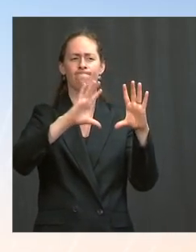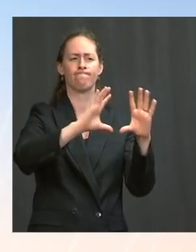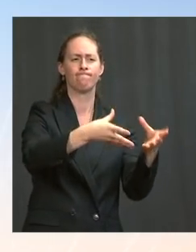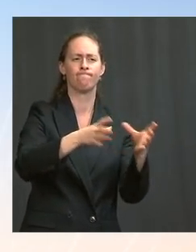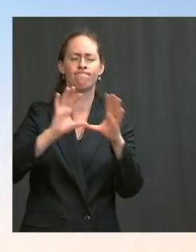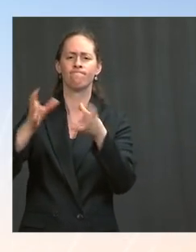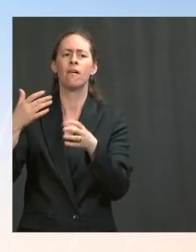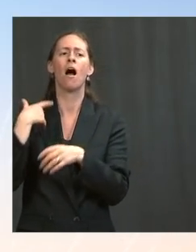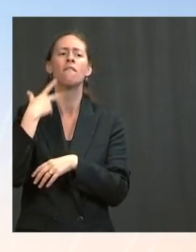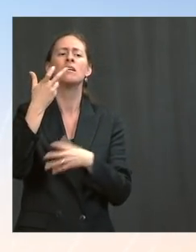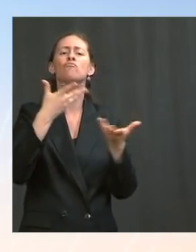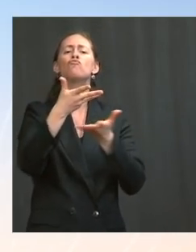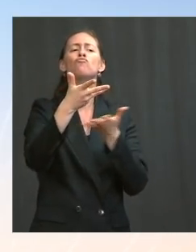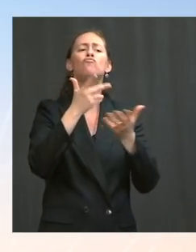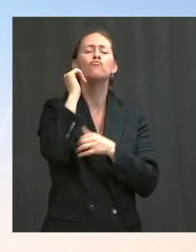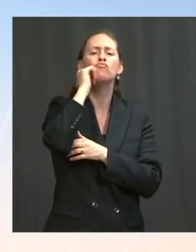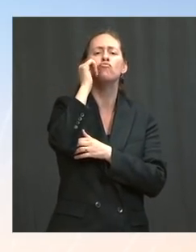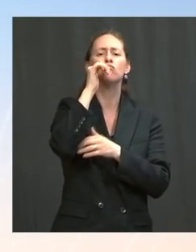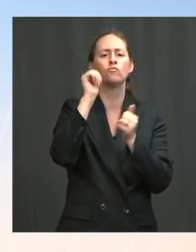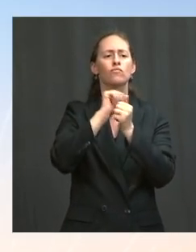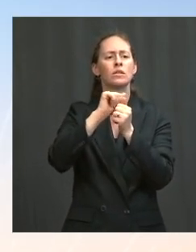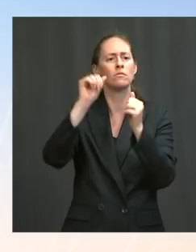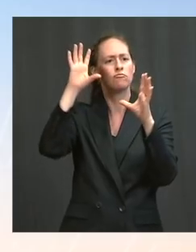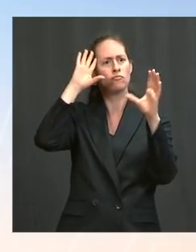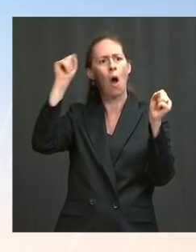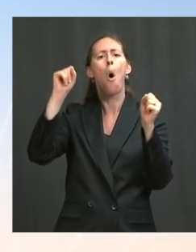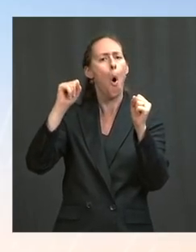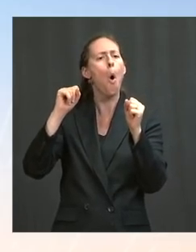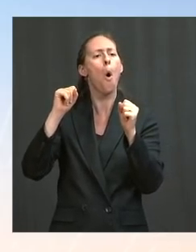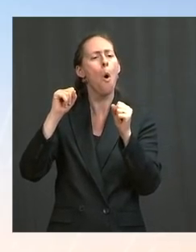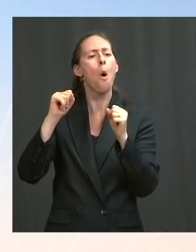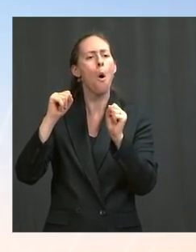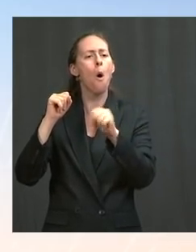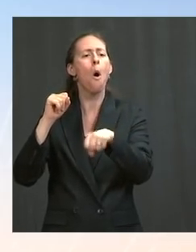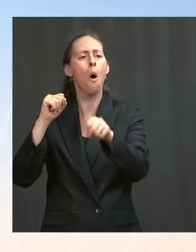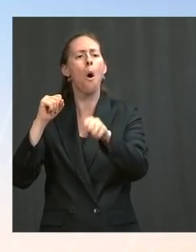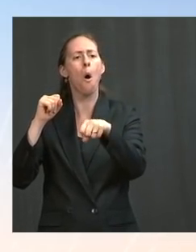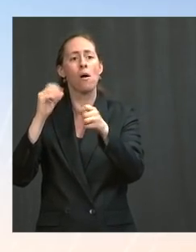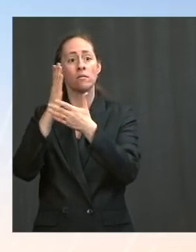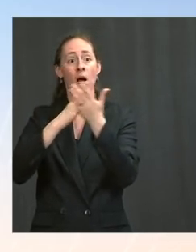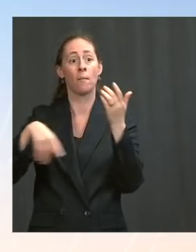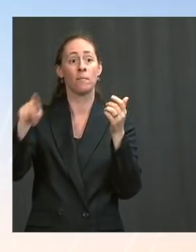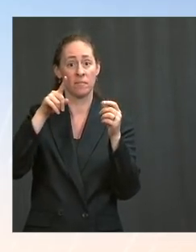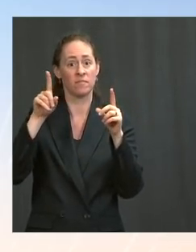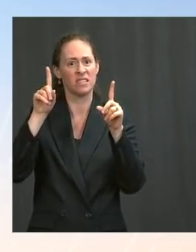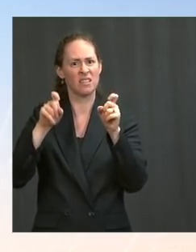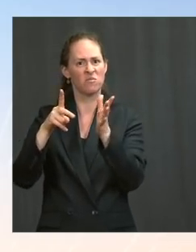with the President and otherwise. So, some are tested twice a week, some are tested once a week. As you know, when there's travel,